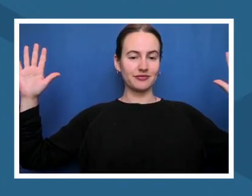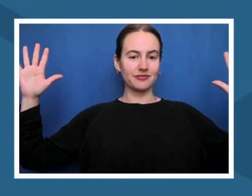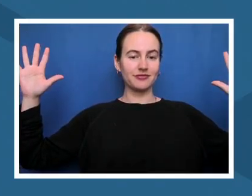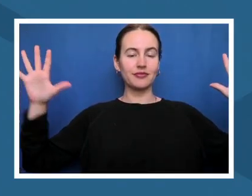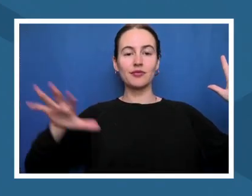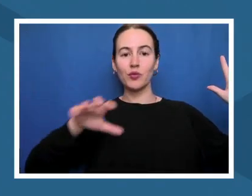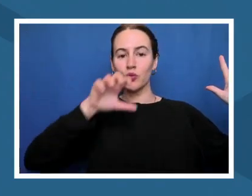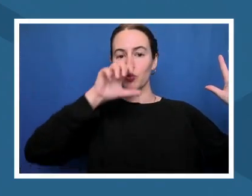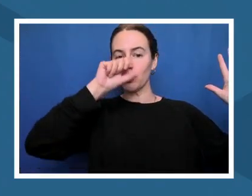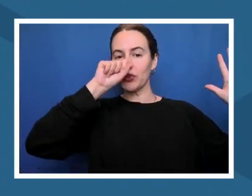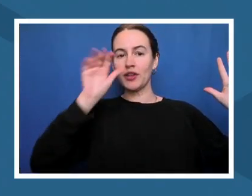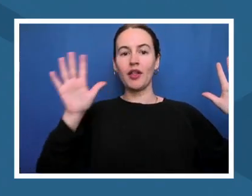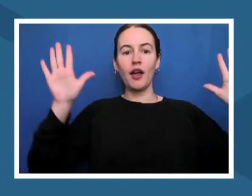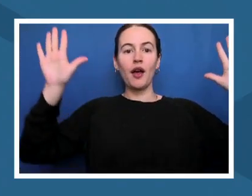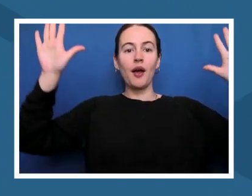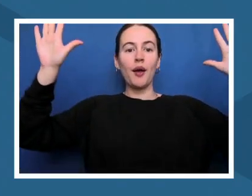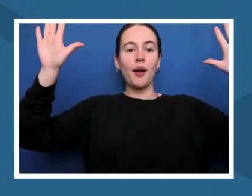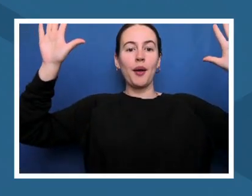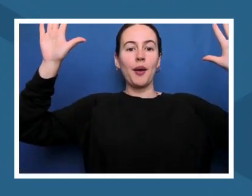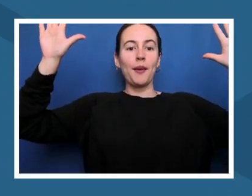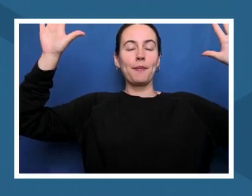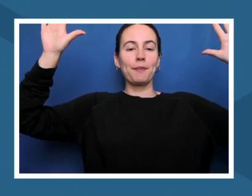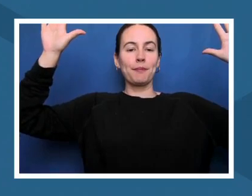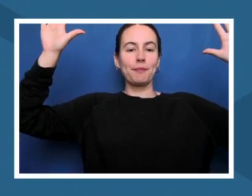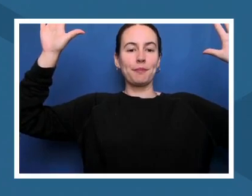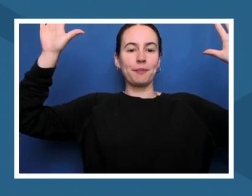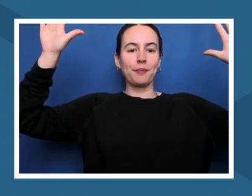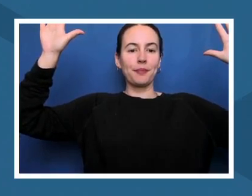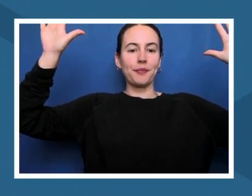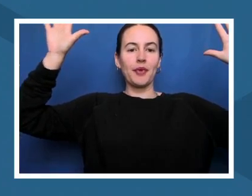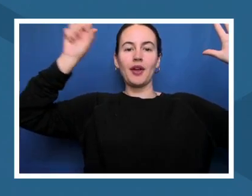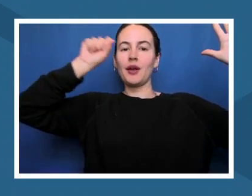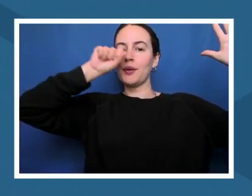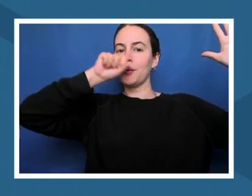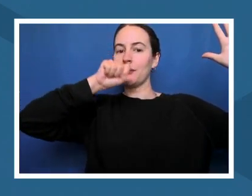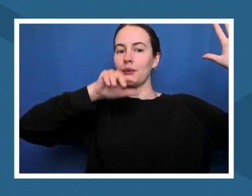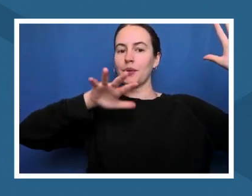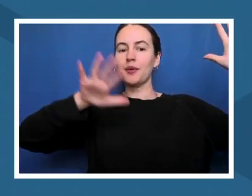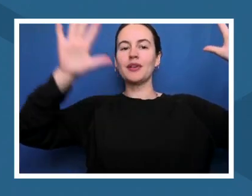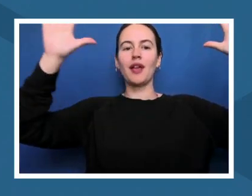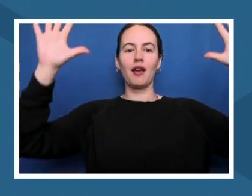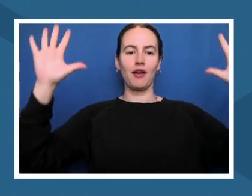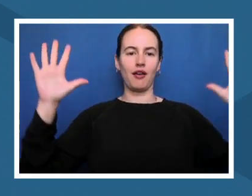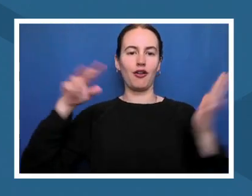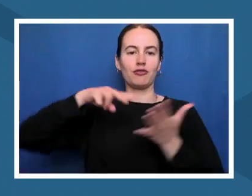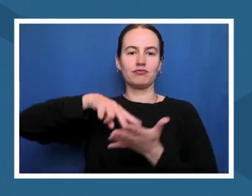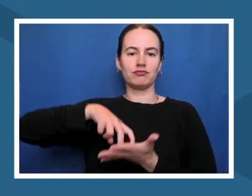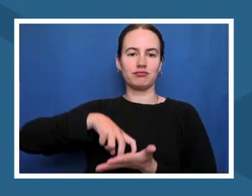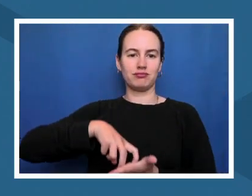load up heavy rain cloud